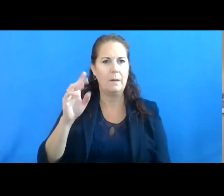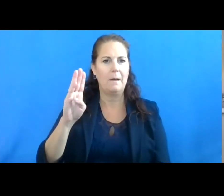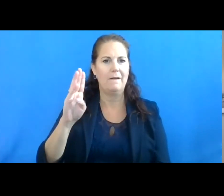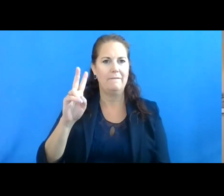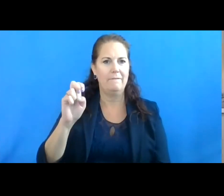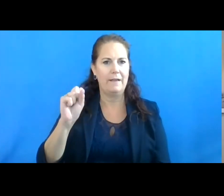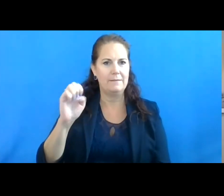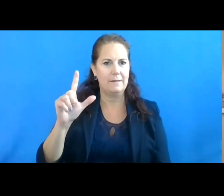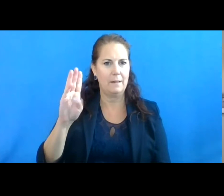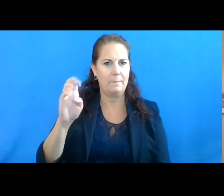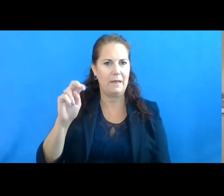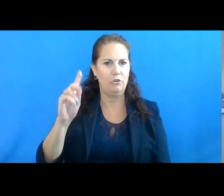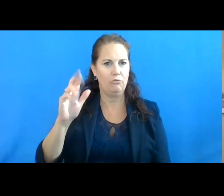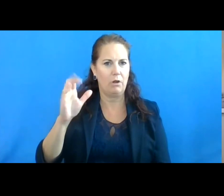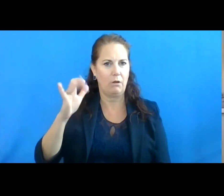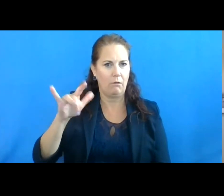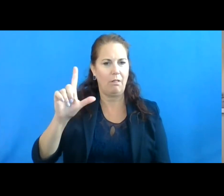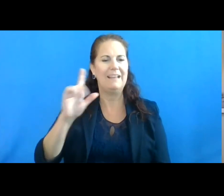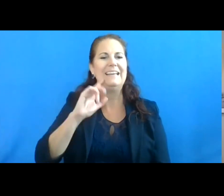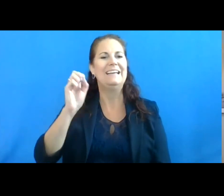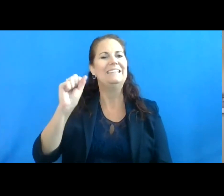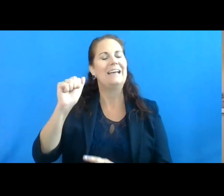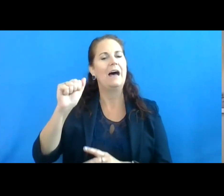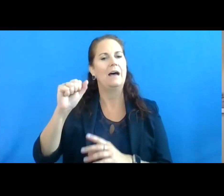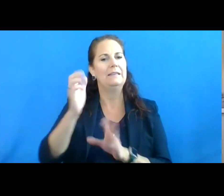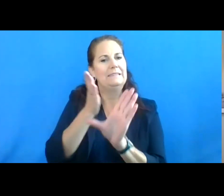He’s a trauma psychiatrist in the States.